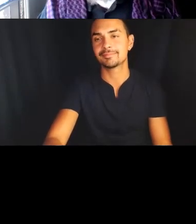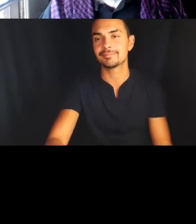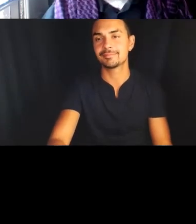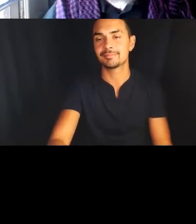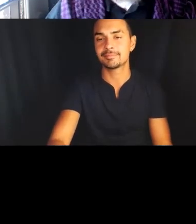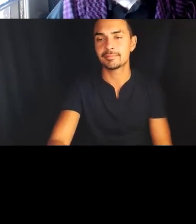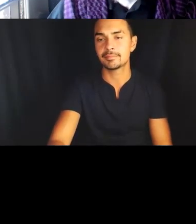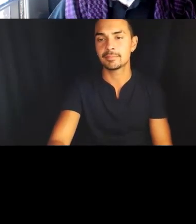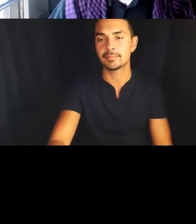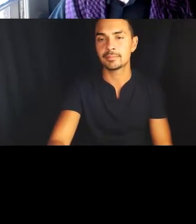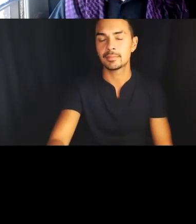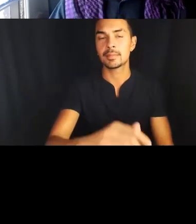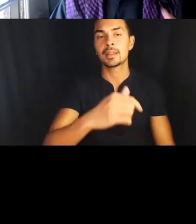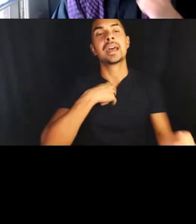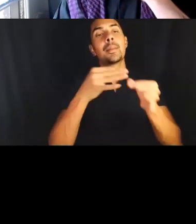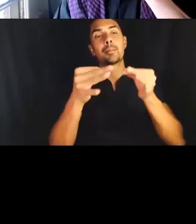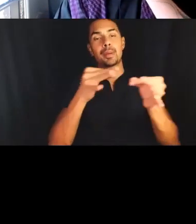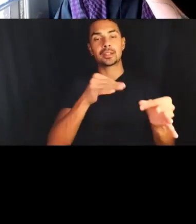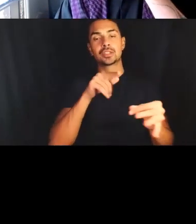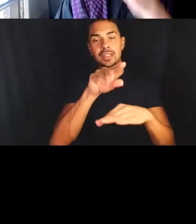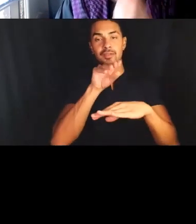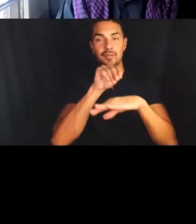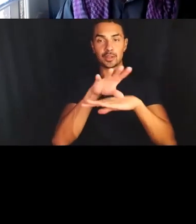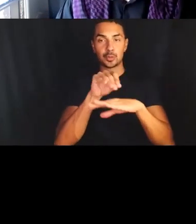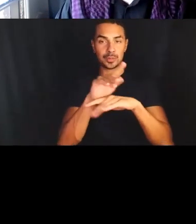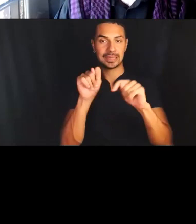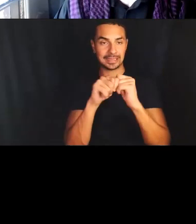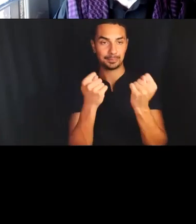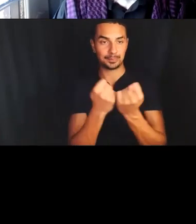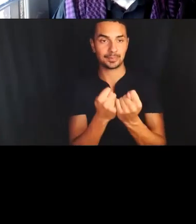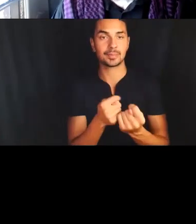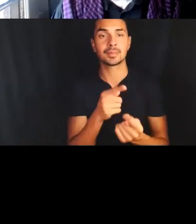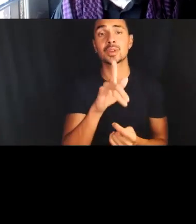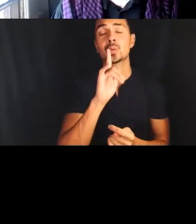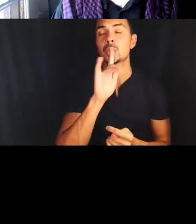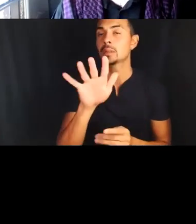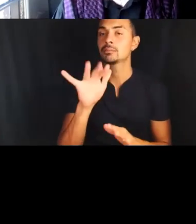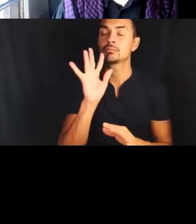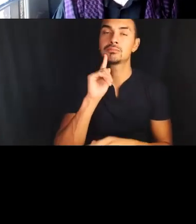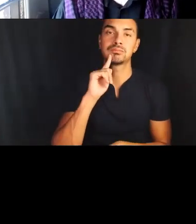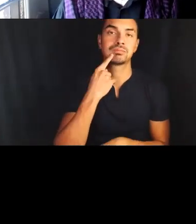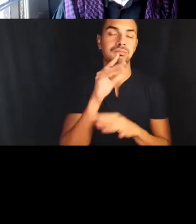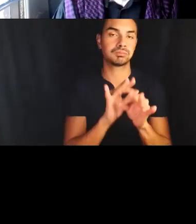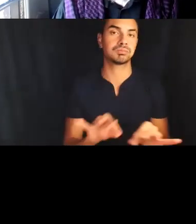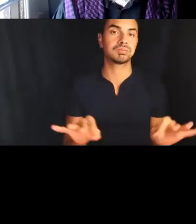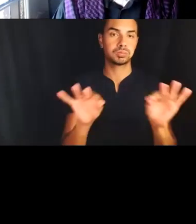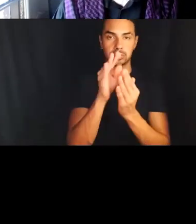So I've mentioned the advisory team a couple of times. They are really an essential part of our work. We've only met a couple of times,